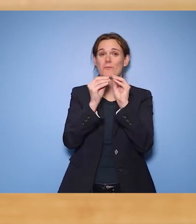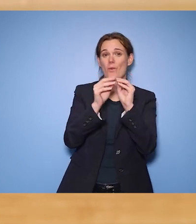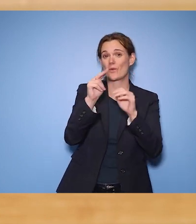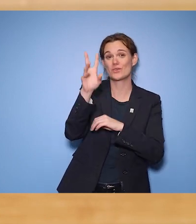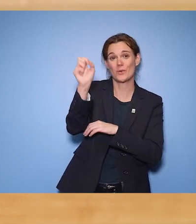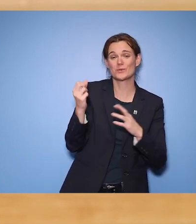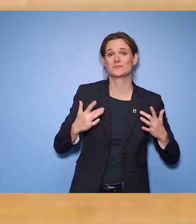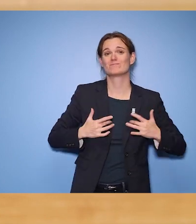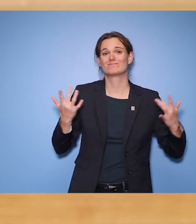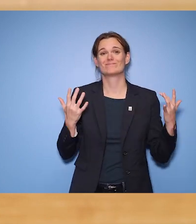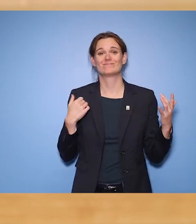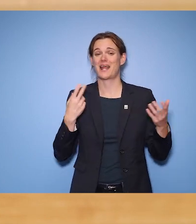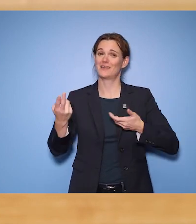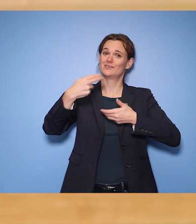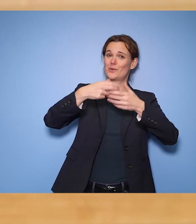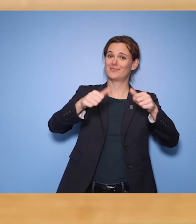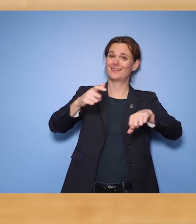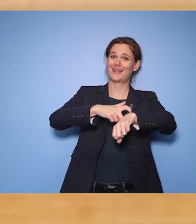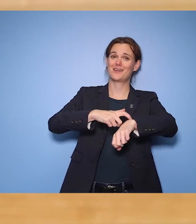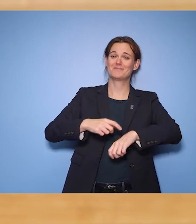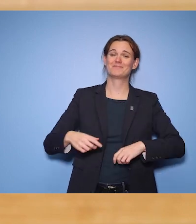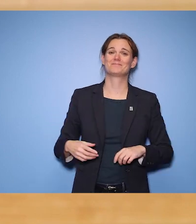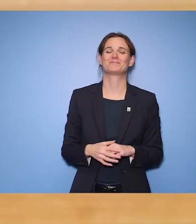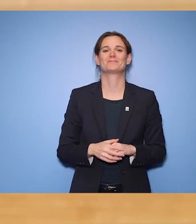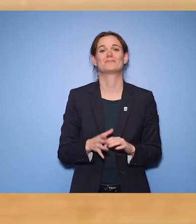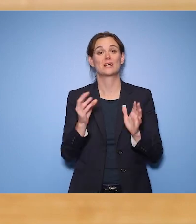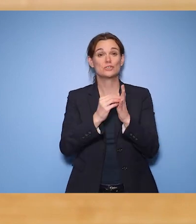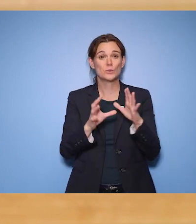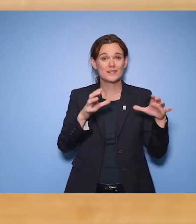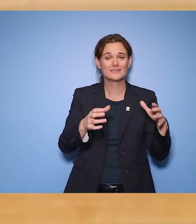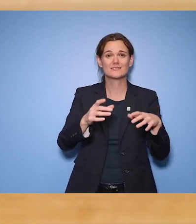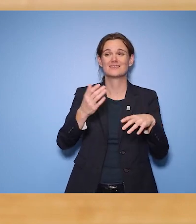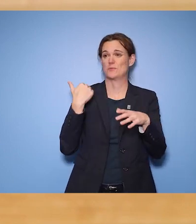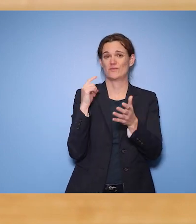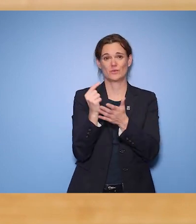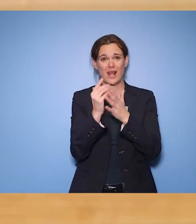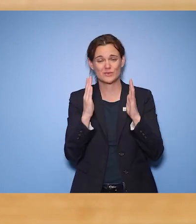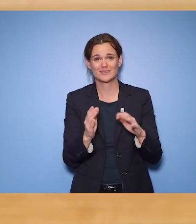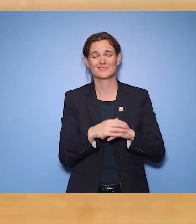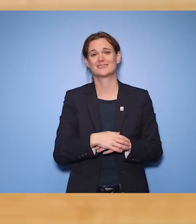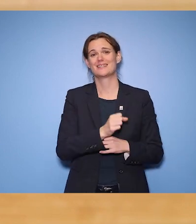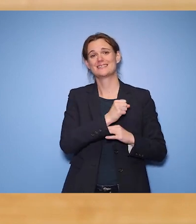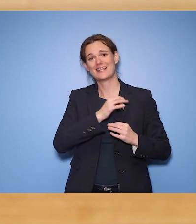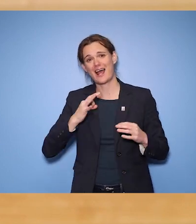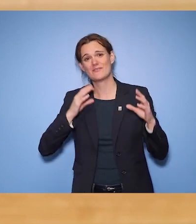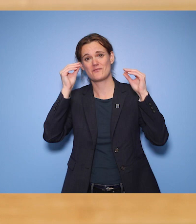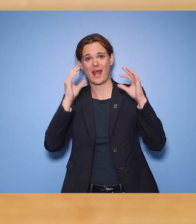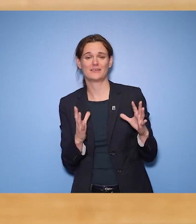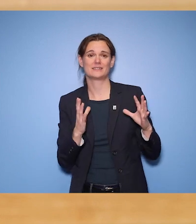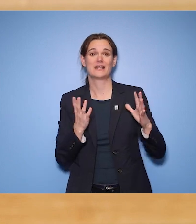and join in from wherever you are. Our students, alumni, staff and faculty, our partners, our